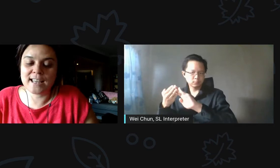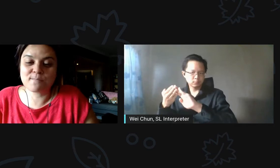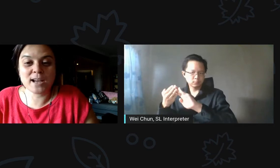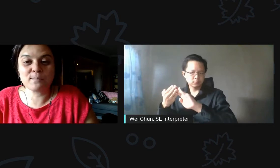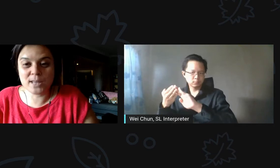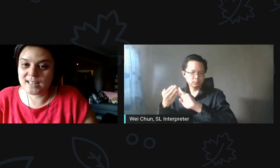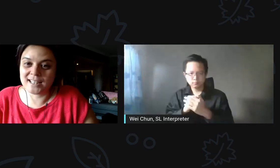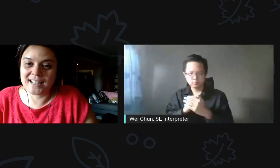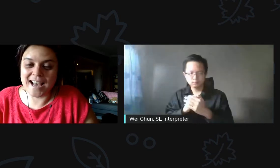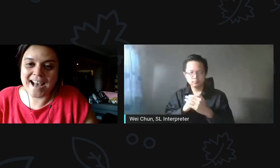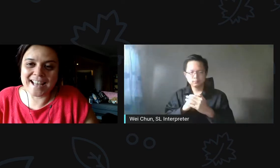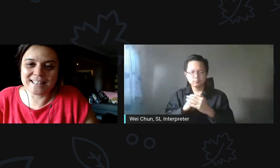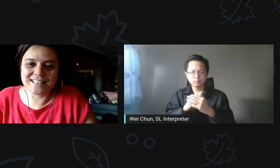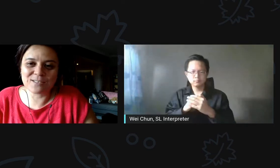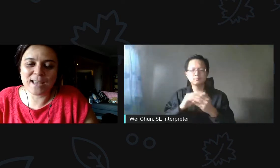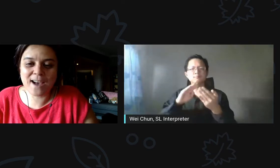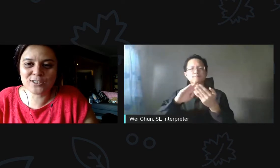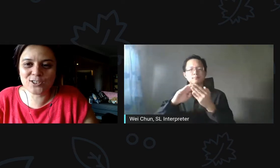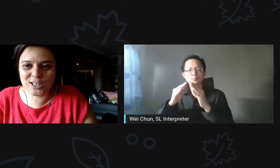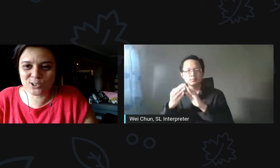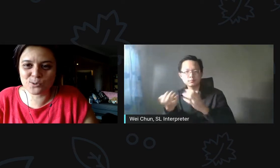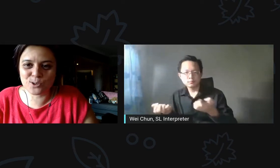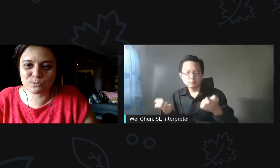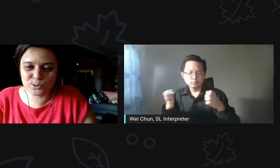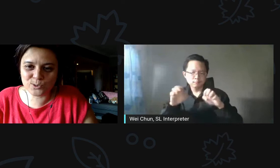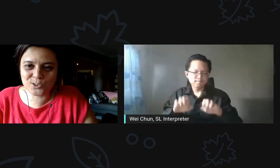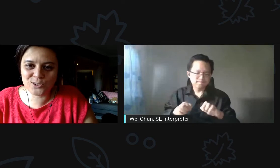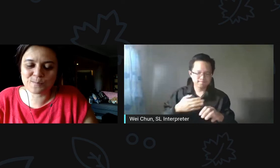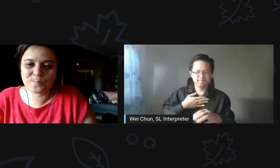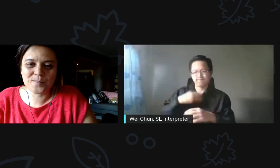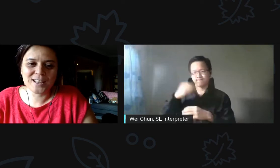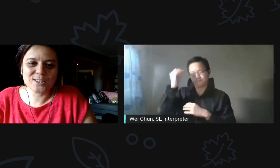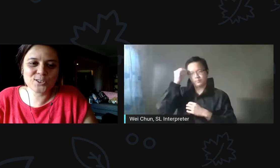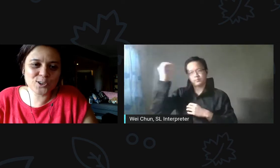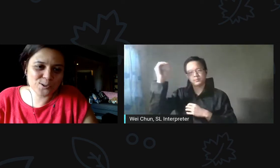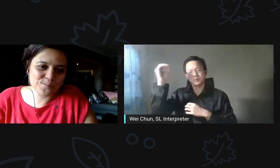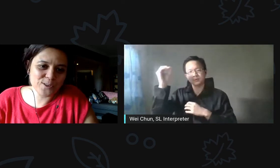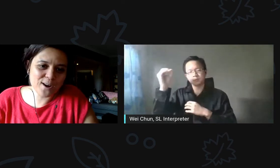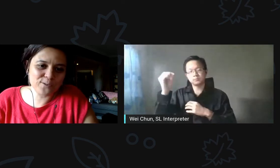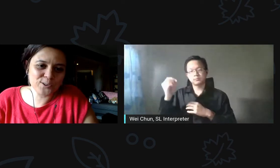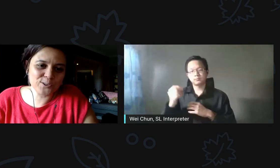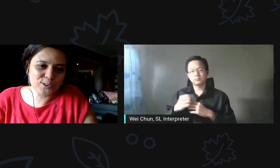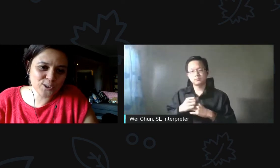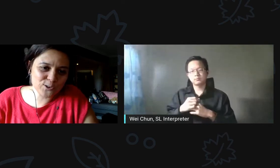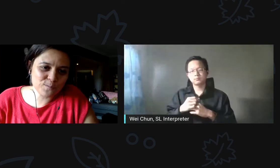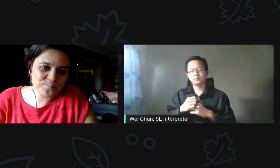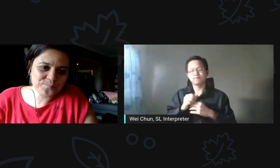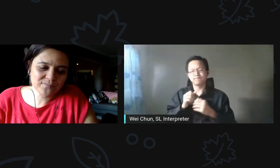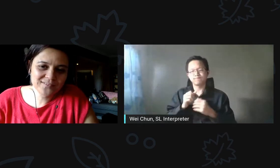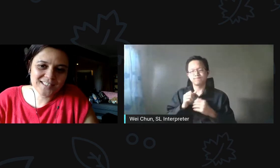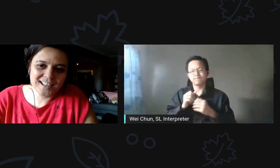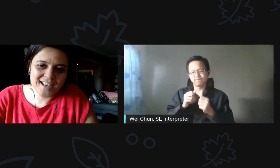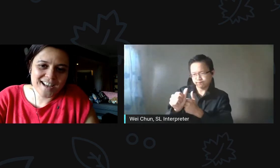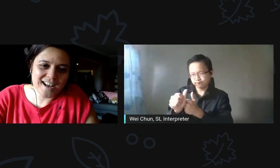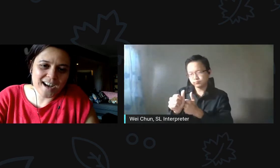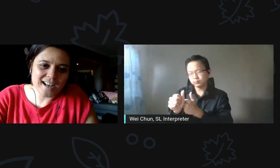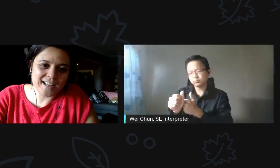in my opinion. And we have to stick to our roots. So, without further ado,